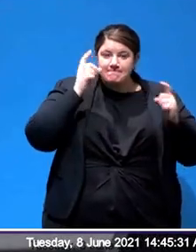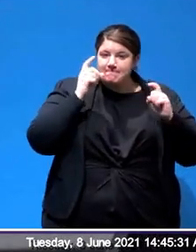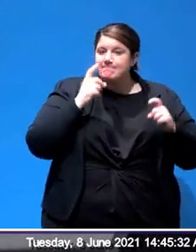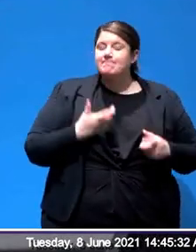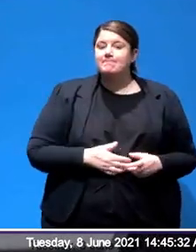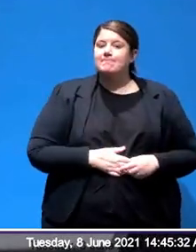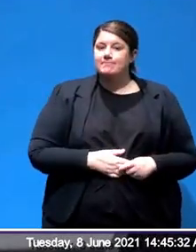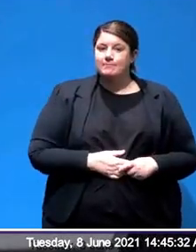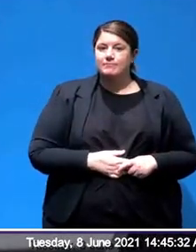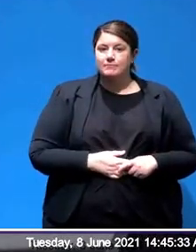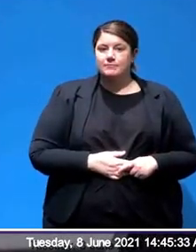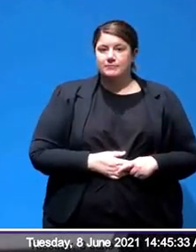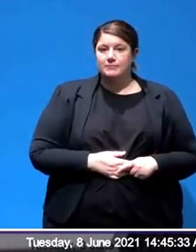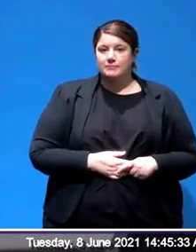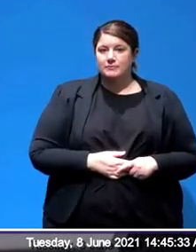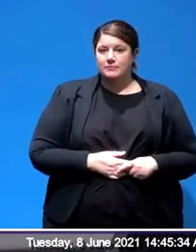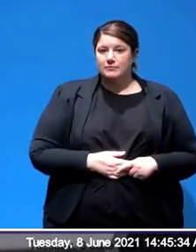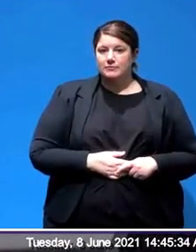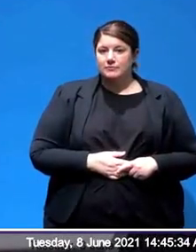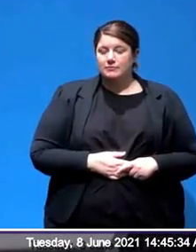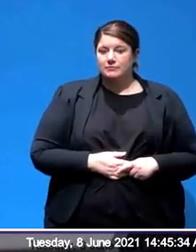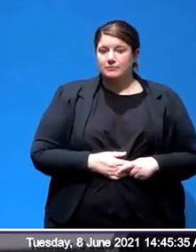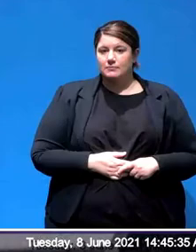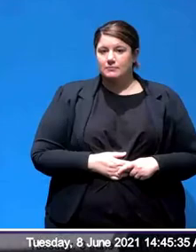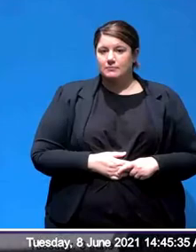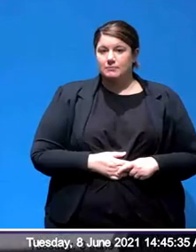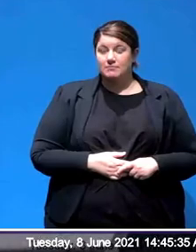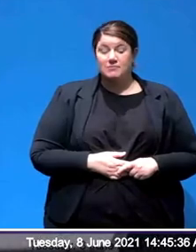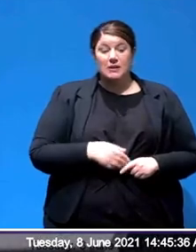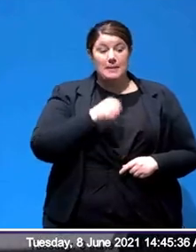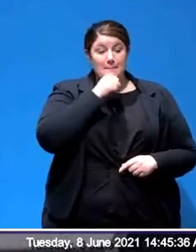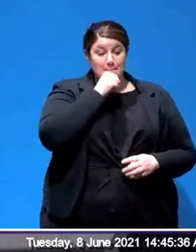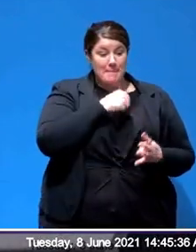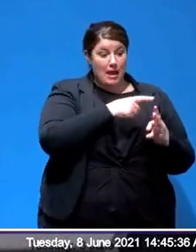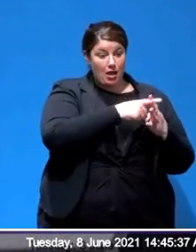I think there was --- you know, when there's male clients and male staff,